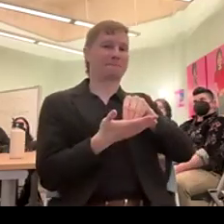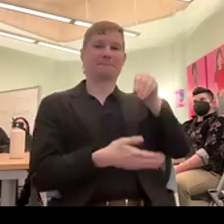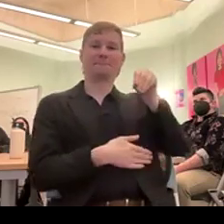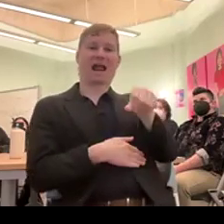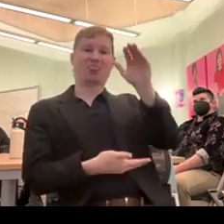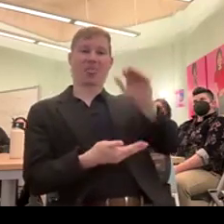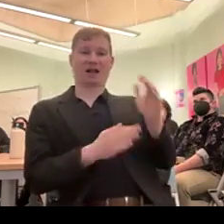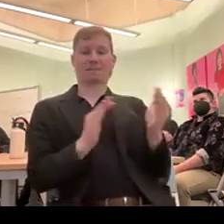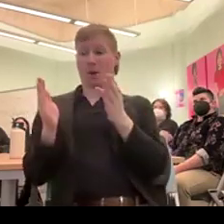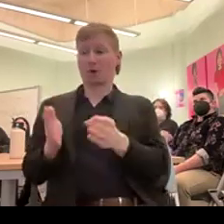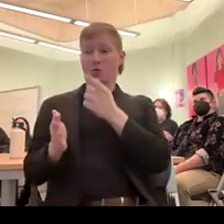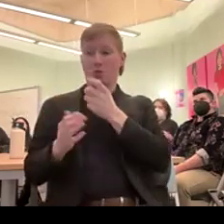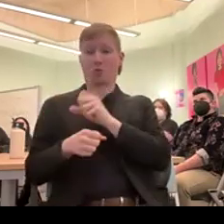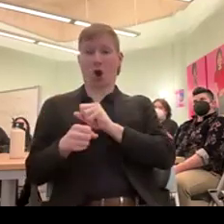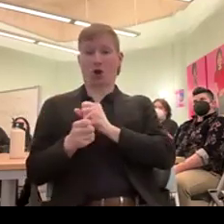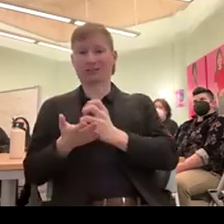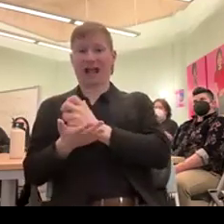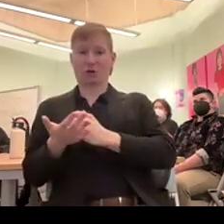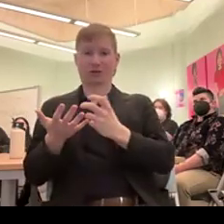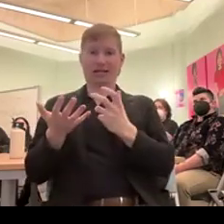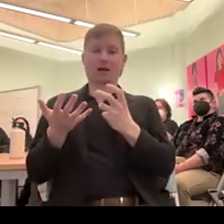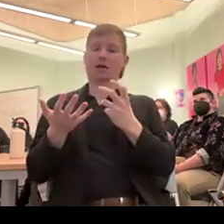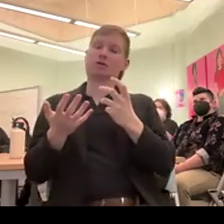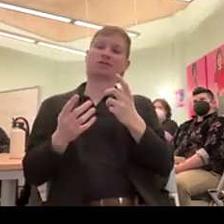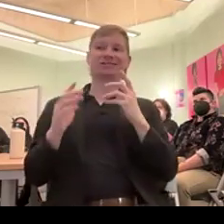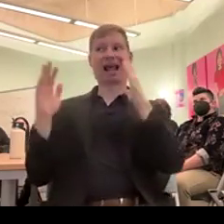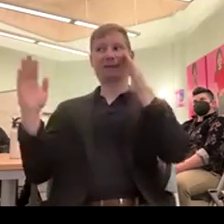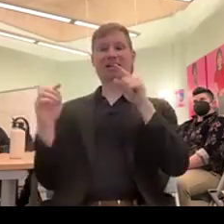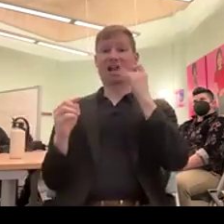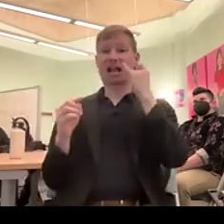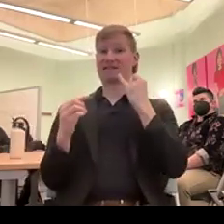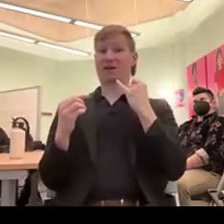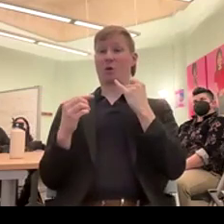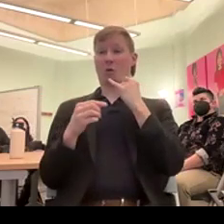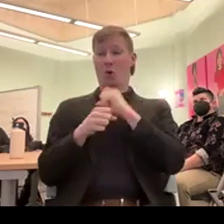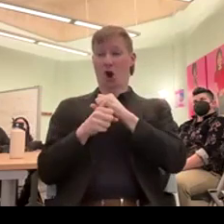you're going to be paid worse than someone who's salaried. And that there's an expectation that